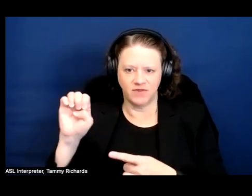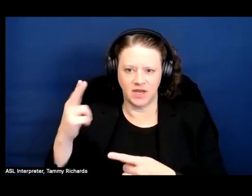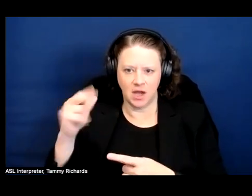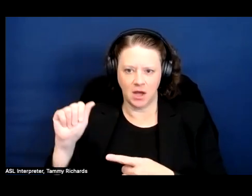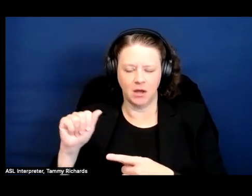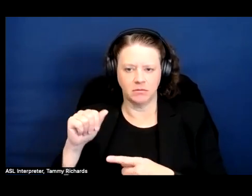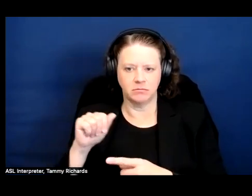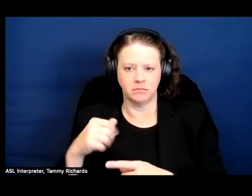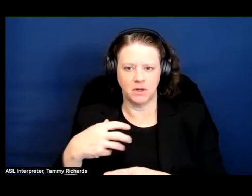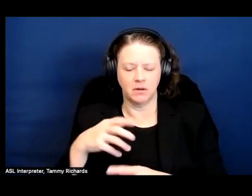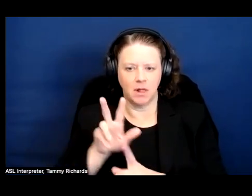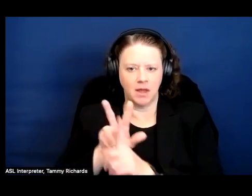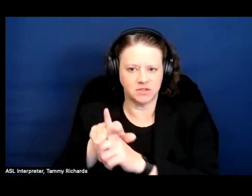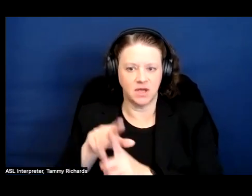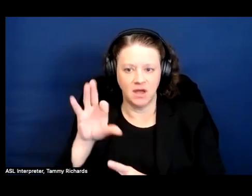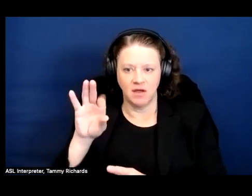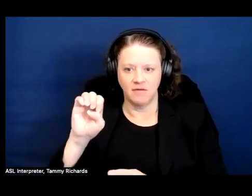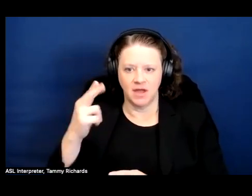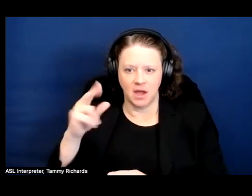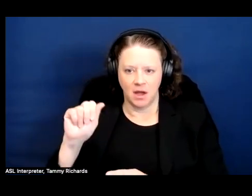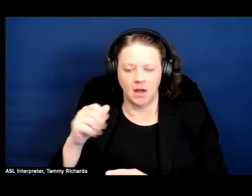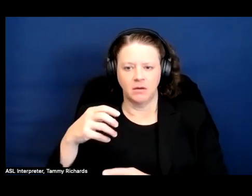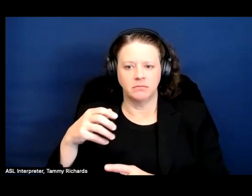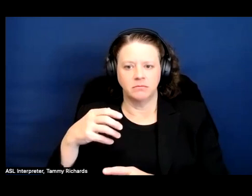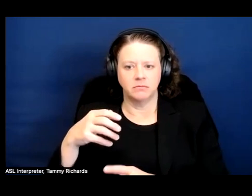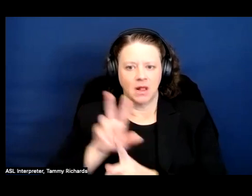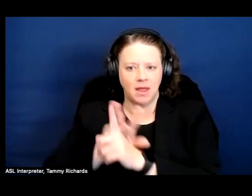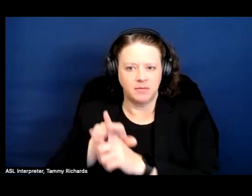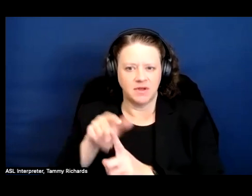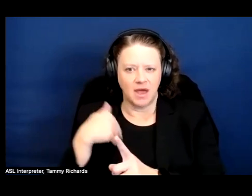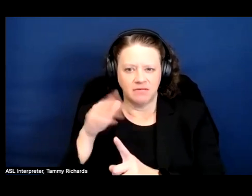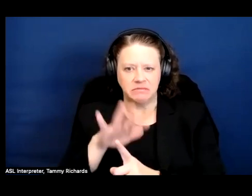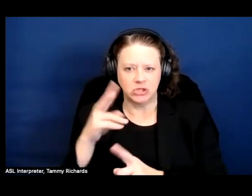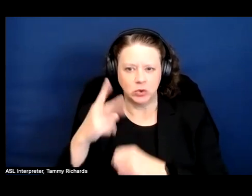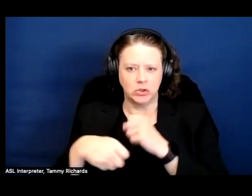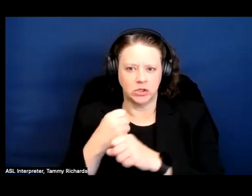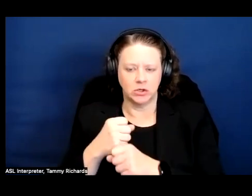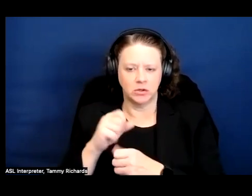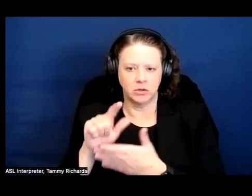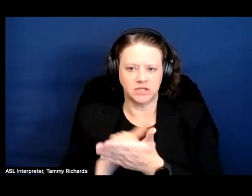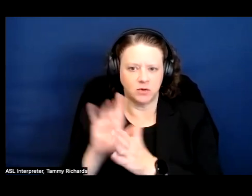And previously landlords could automatically decline to even consider an applicant